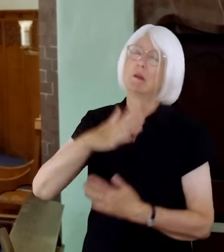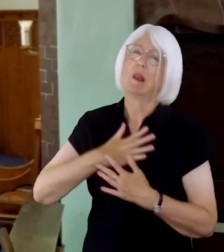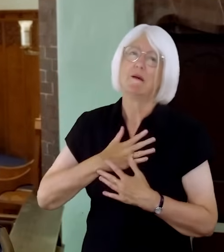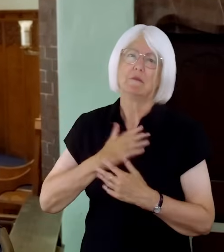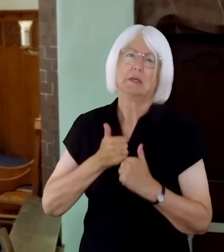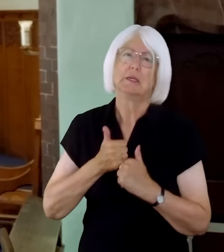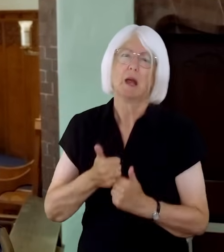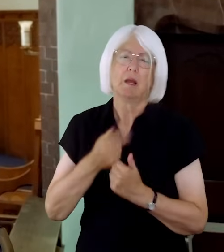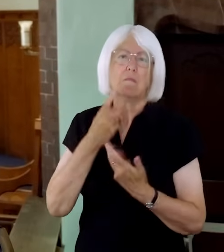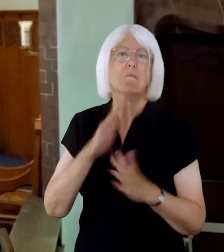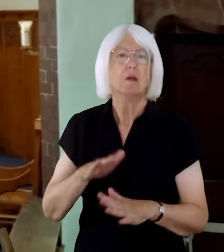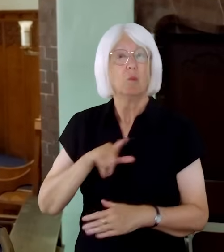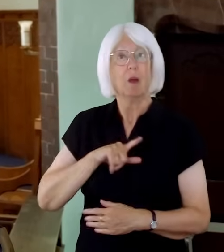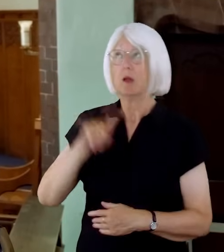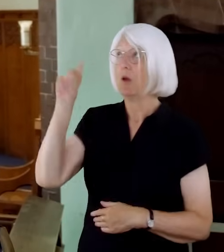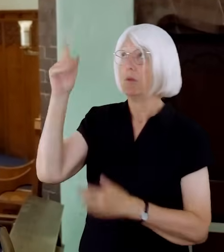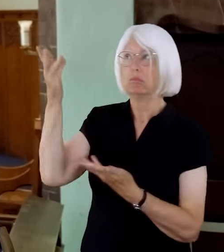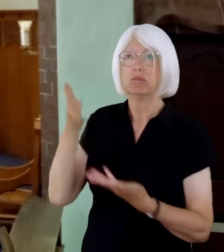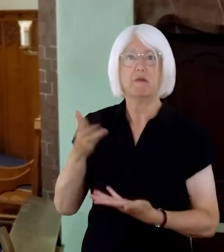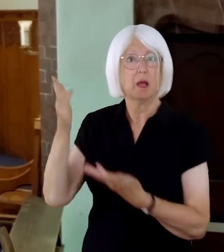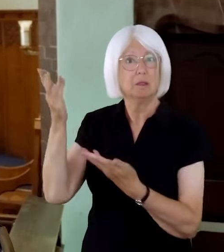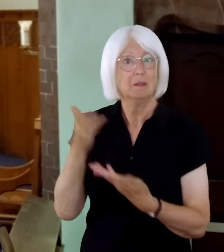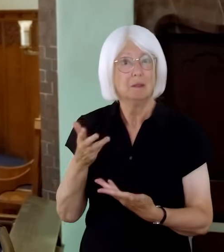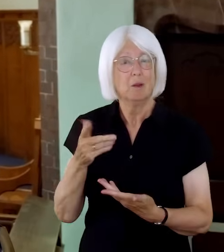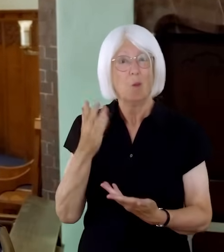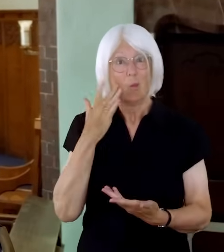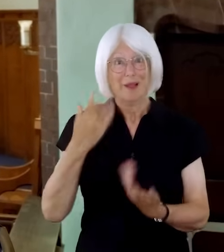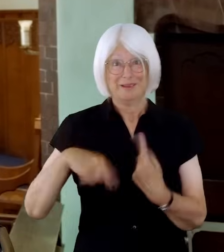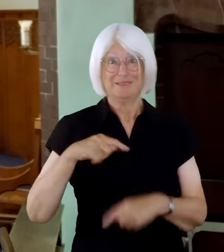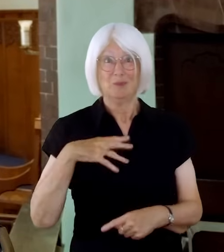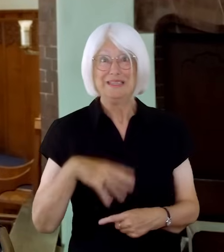of God, when God has provided for us in our time of need,